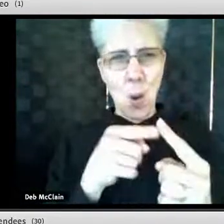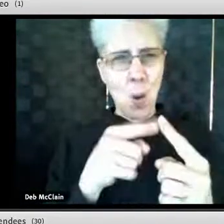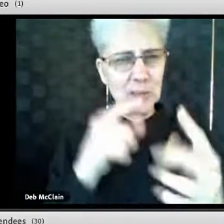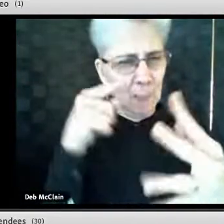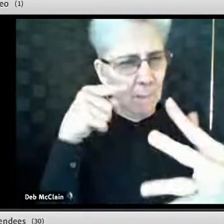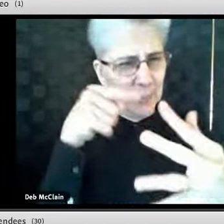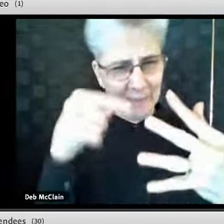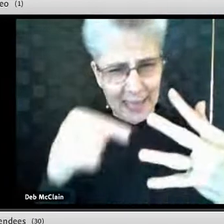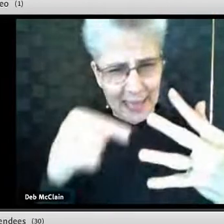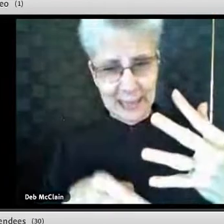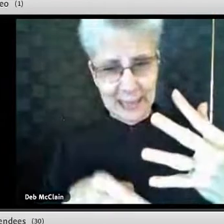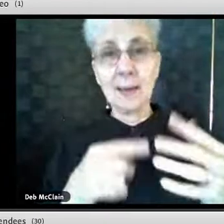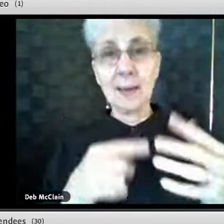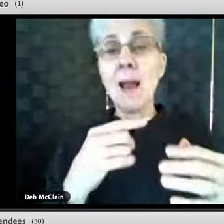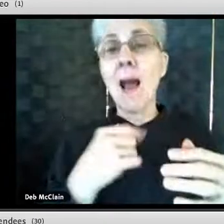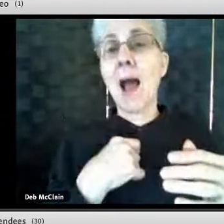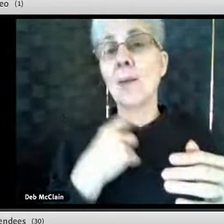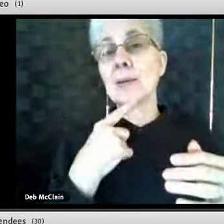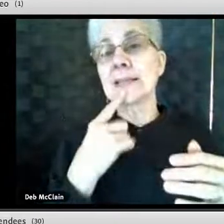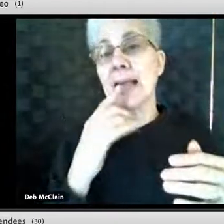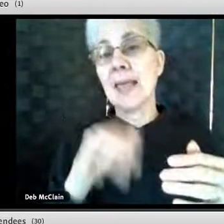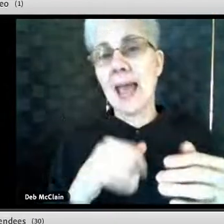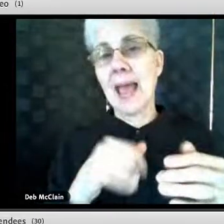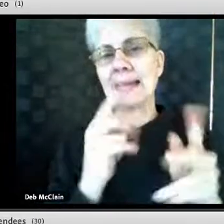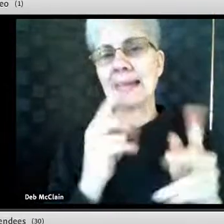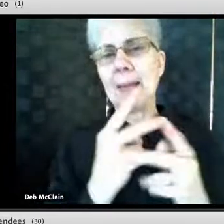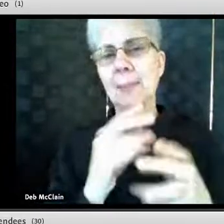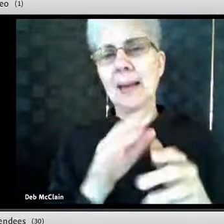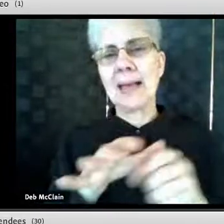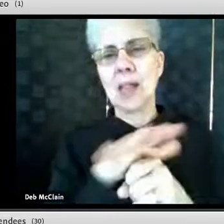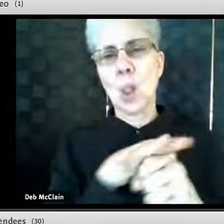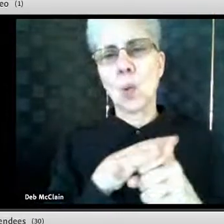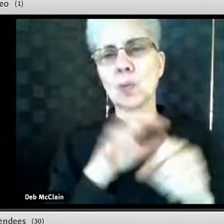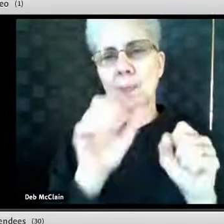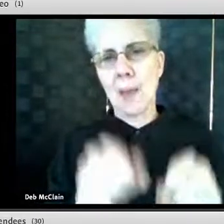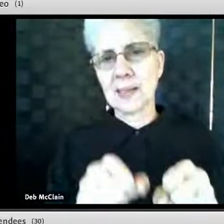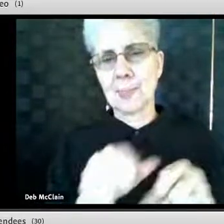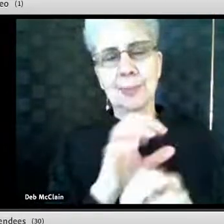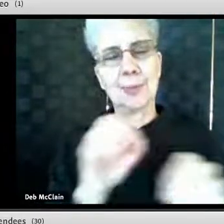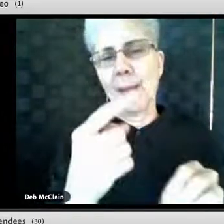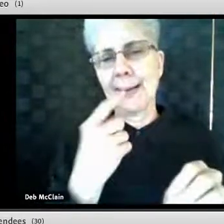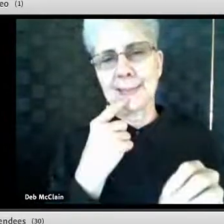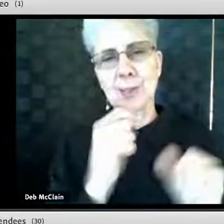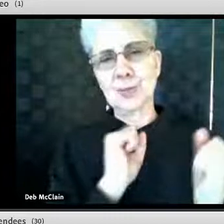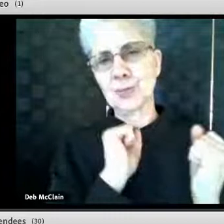You can get so overly specific in this. I would say, "Keep it as local as possible."